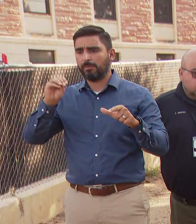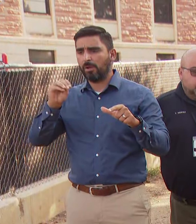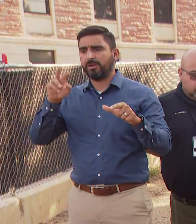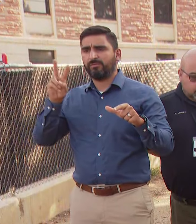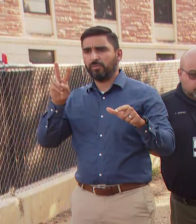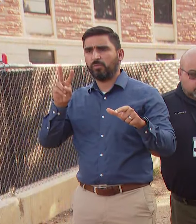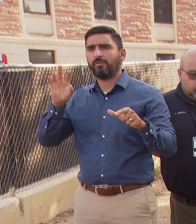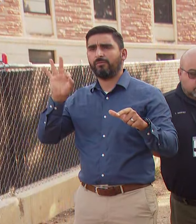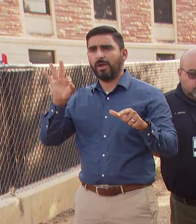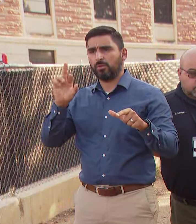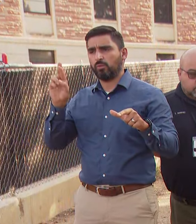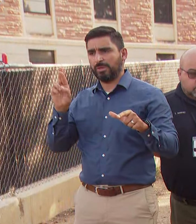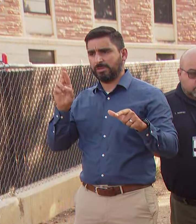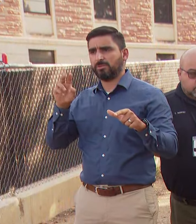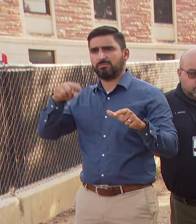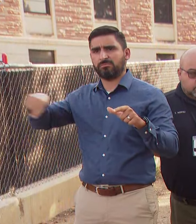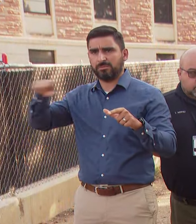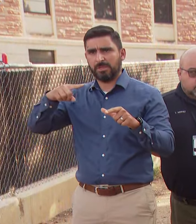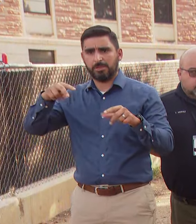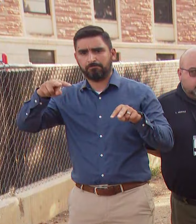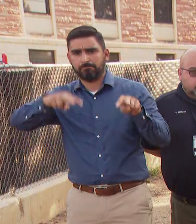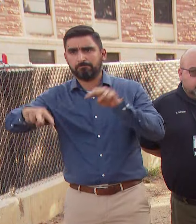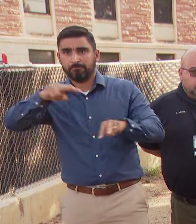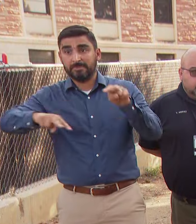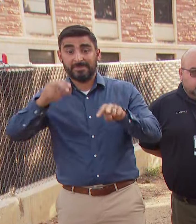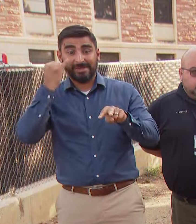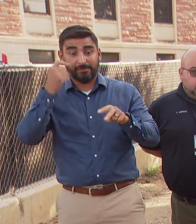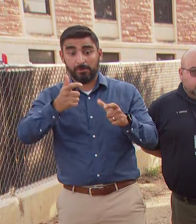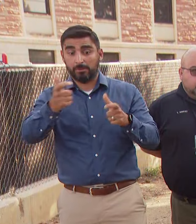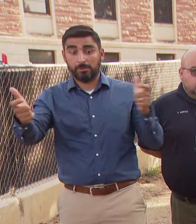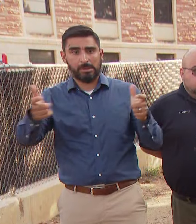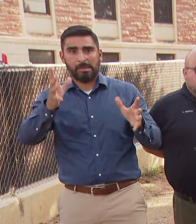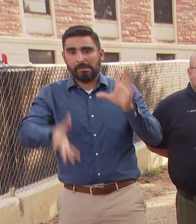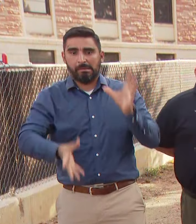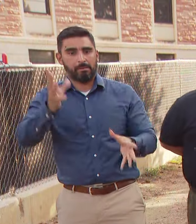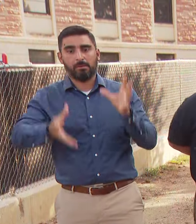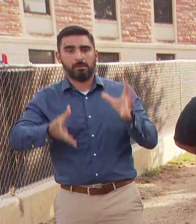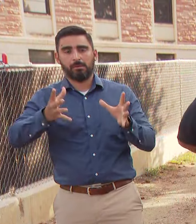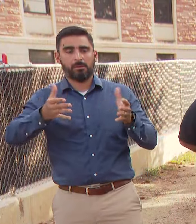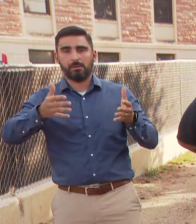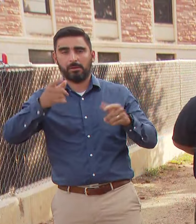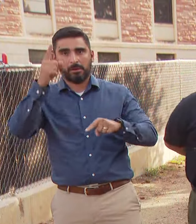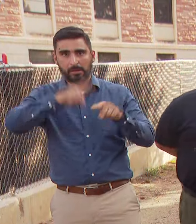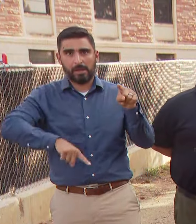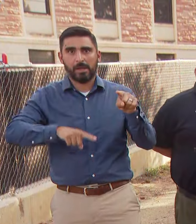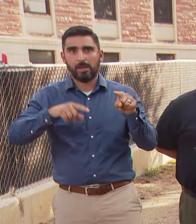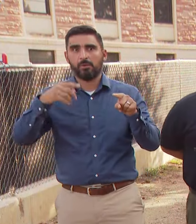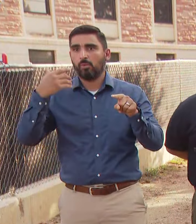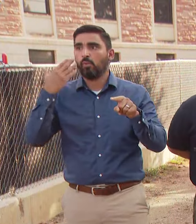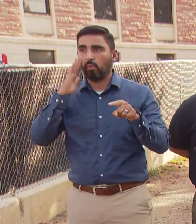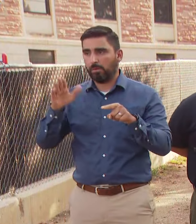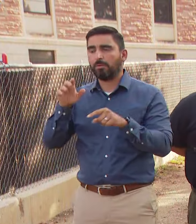It would have to start to exceed their capacity before it was delegated to the county and before we would be looking for state resources,